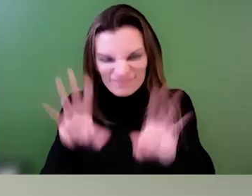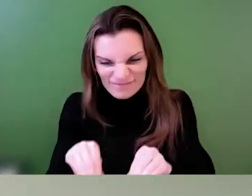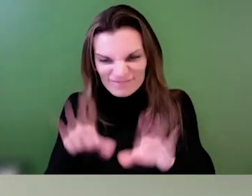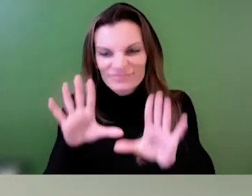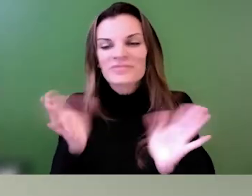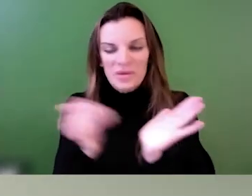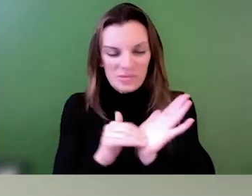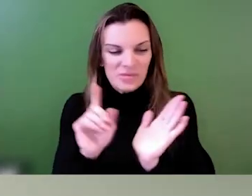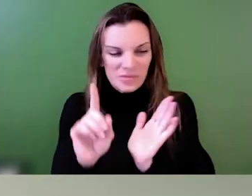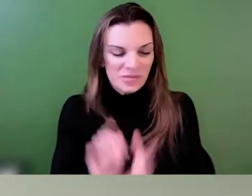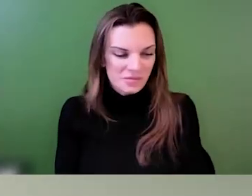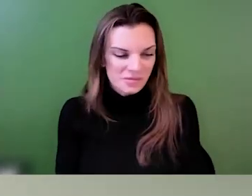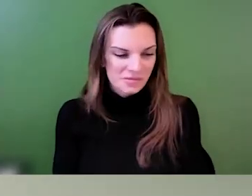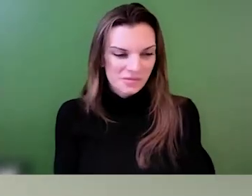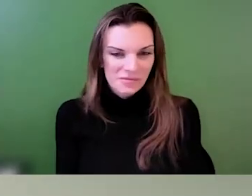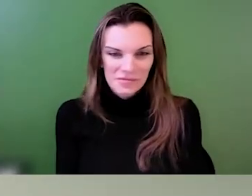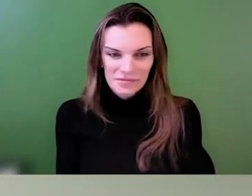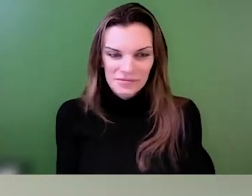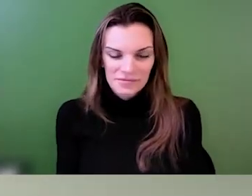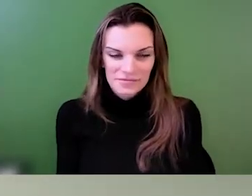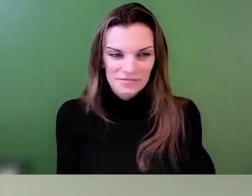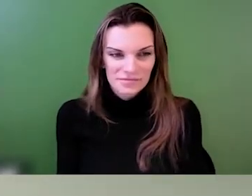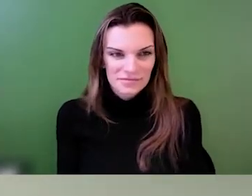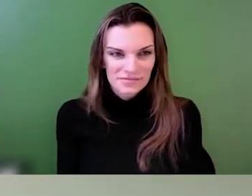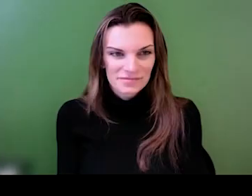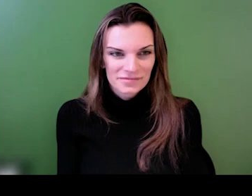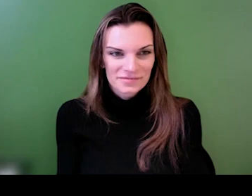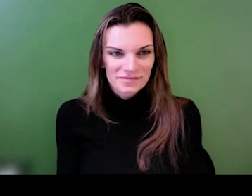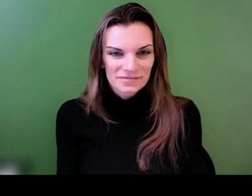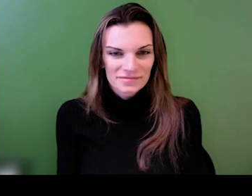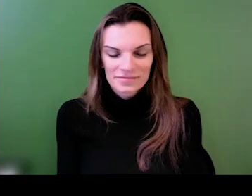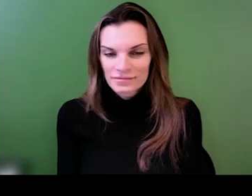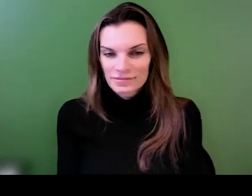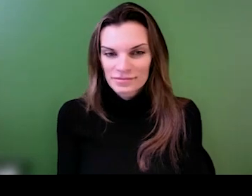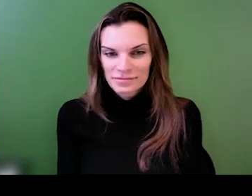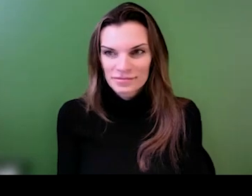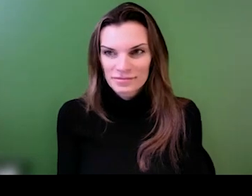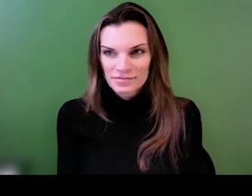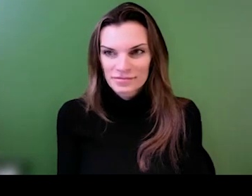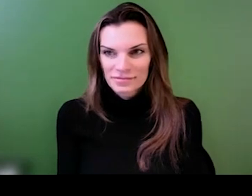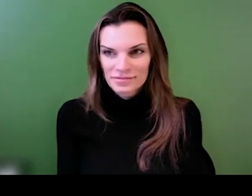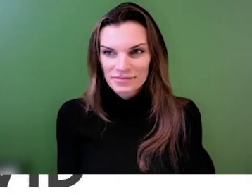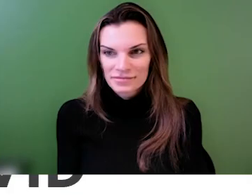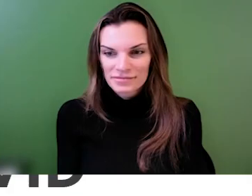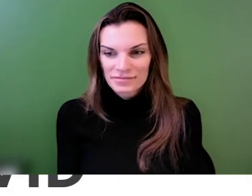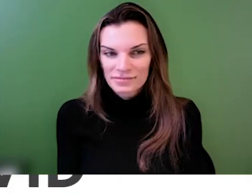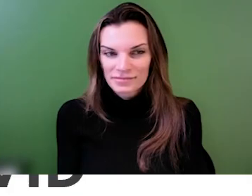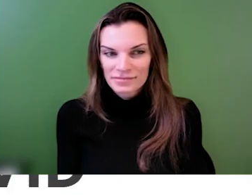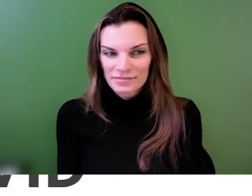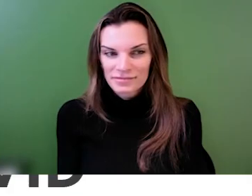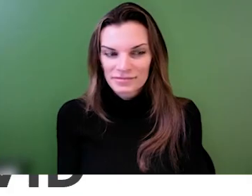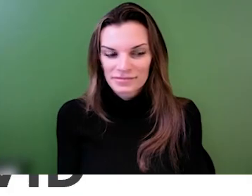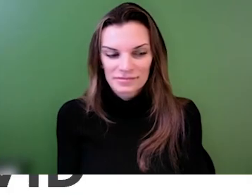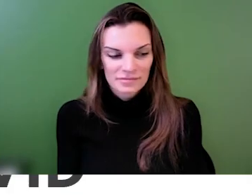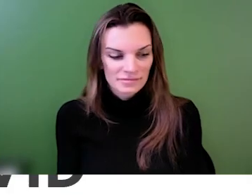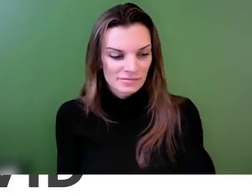try this again.